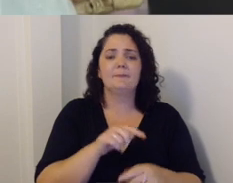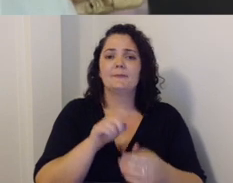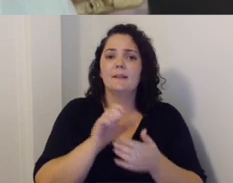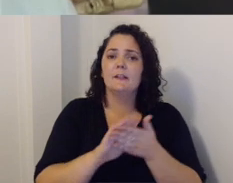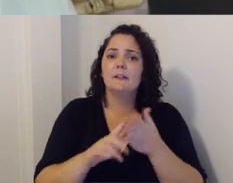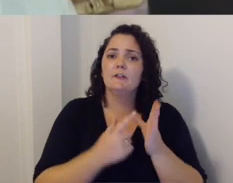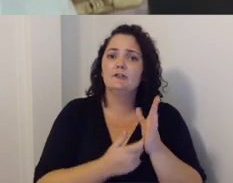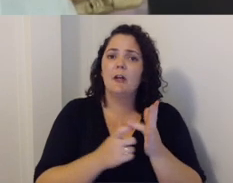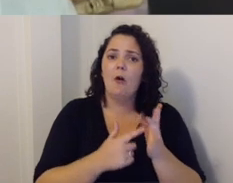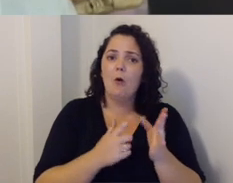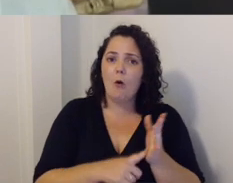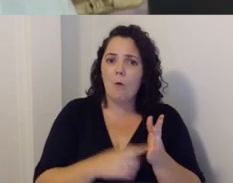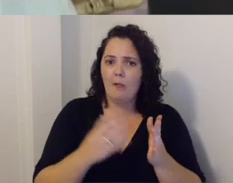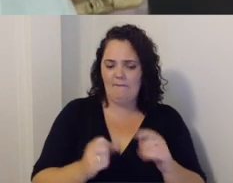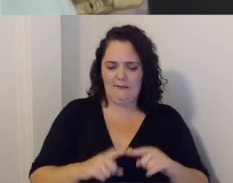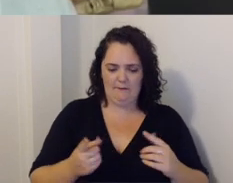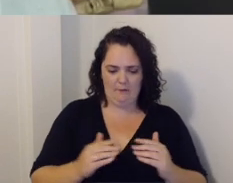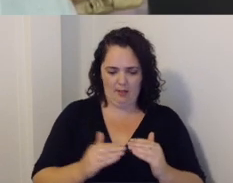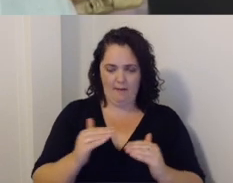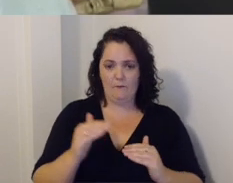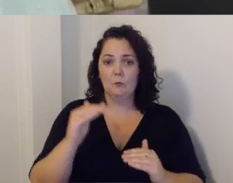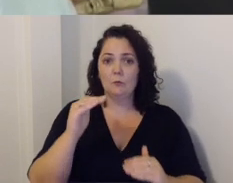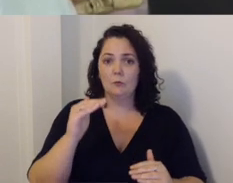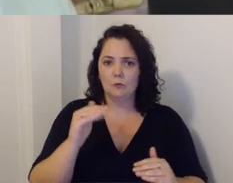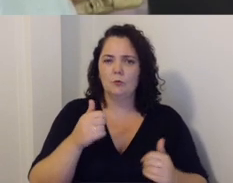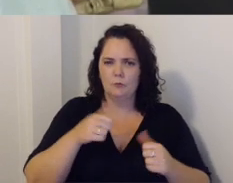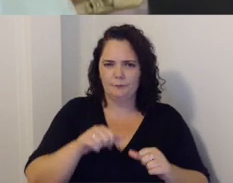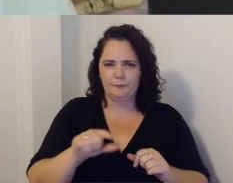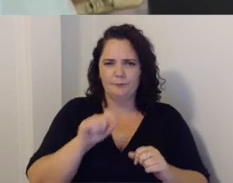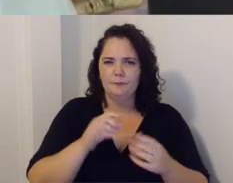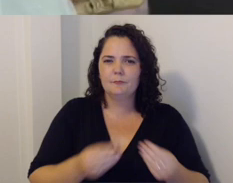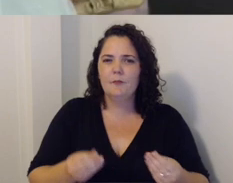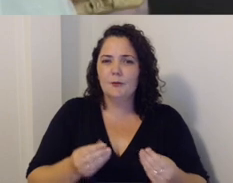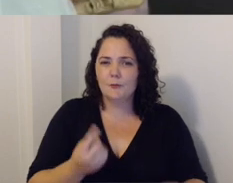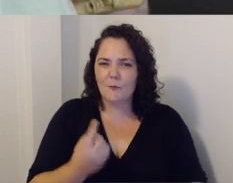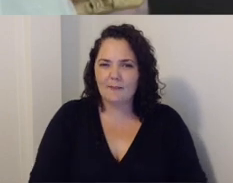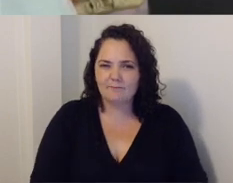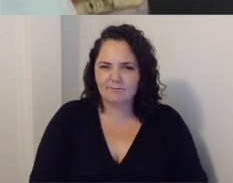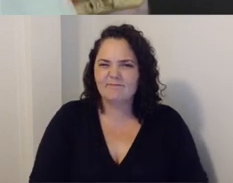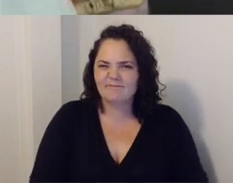hard or 2B, 4B, 6B, use the softer charcoal as well for this process and that'll just give you